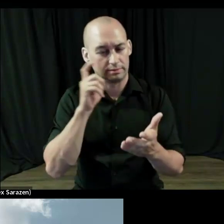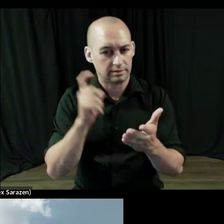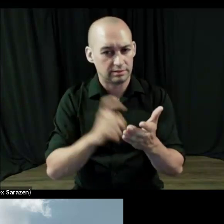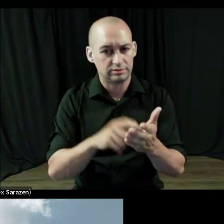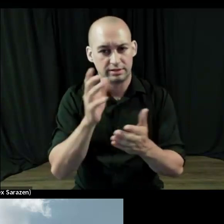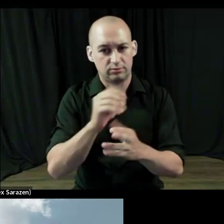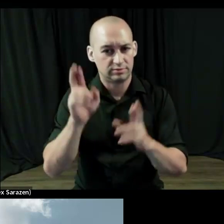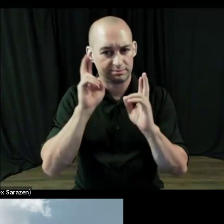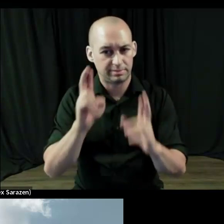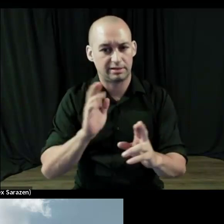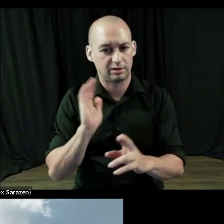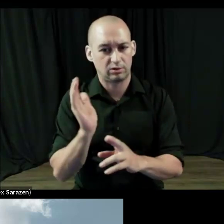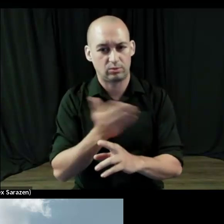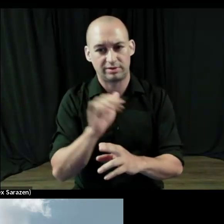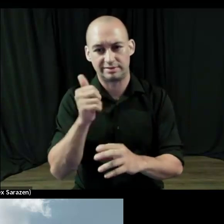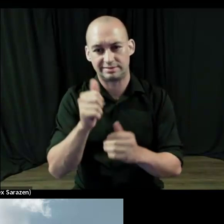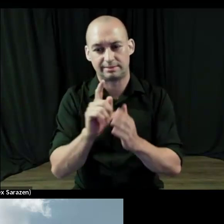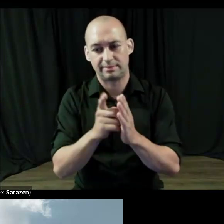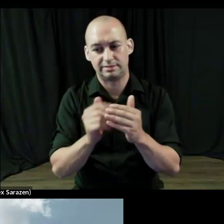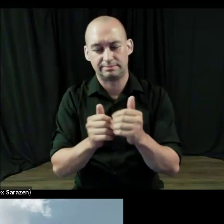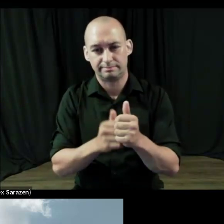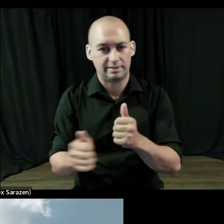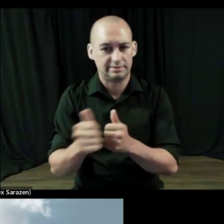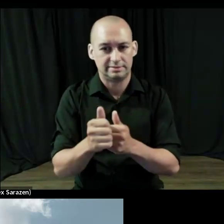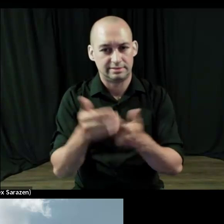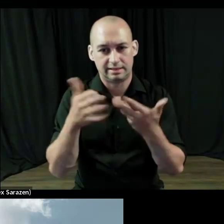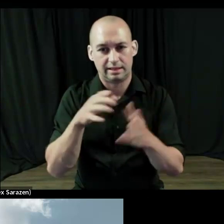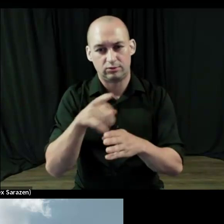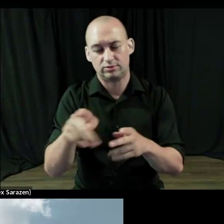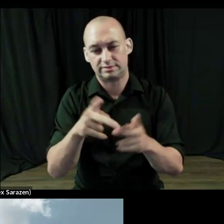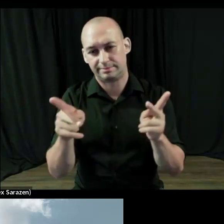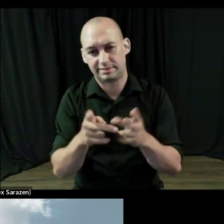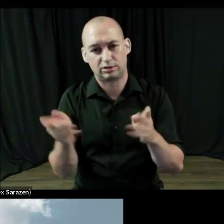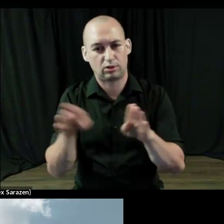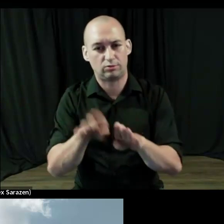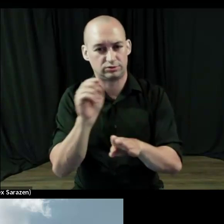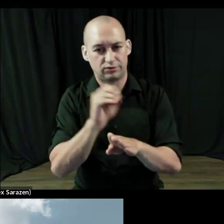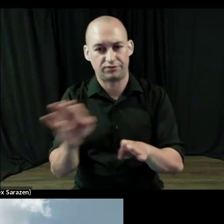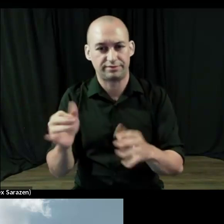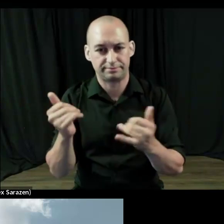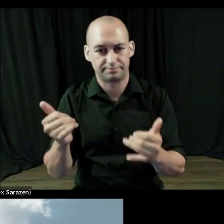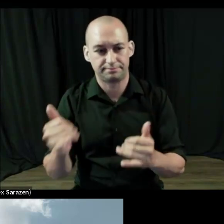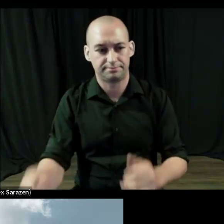we're just about 10 minutes over and allow you the space to kind of close us out.